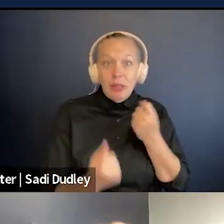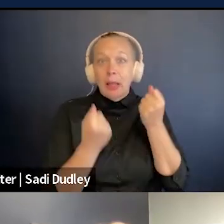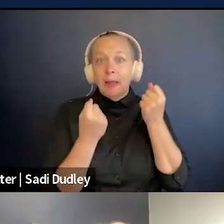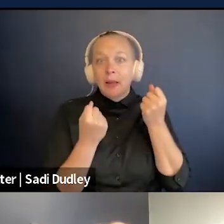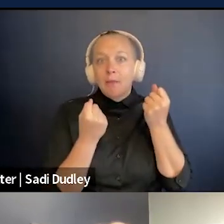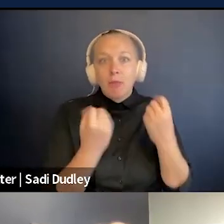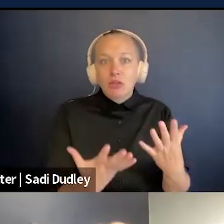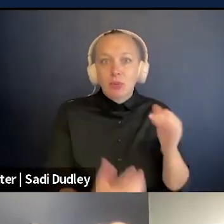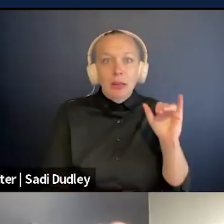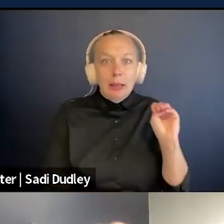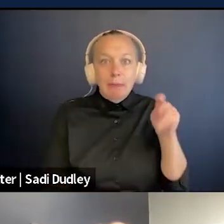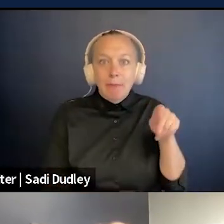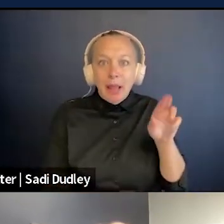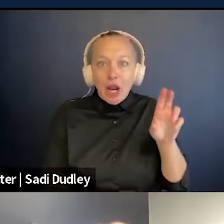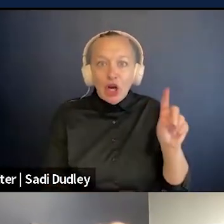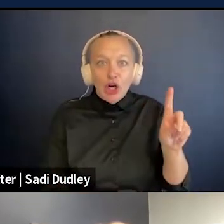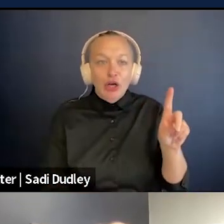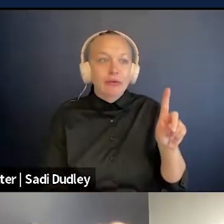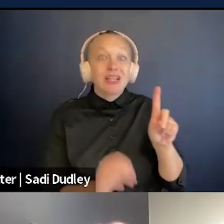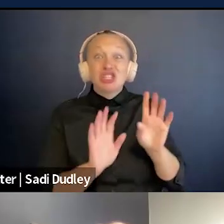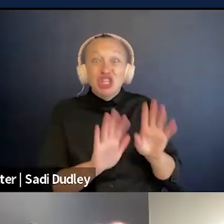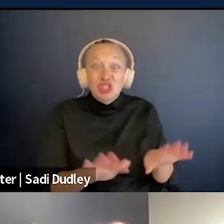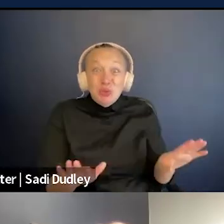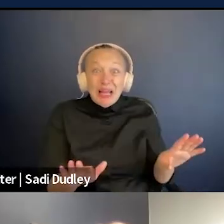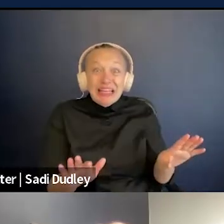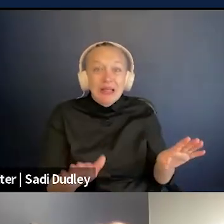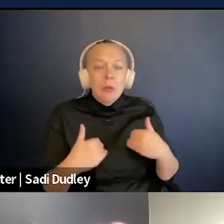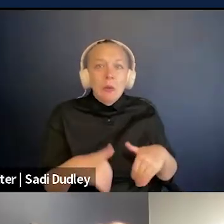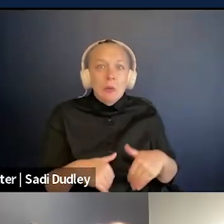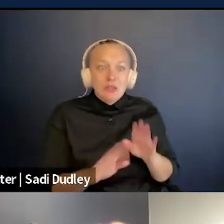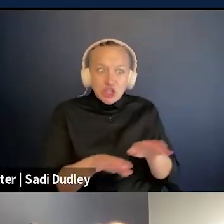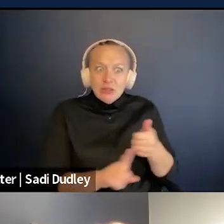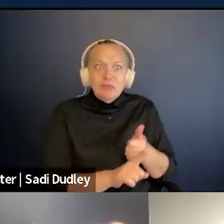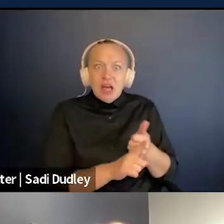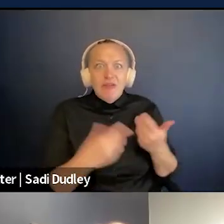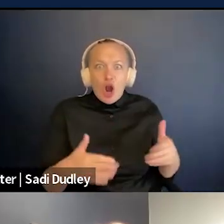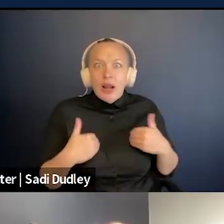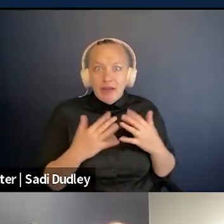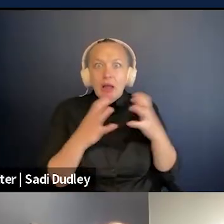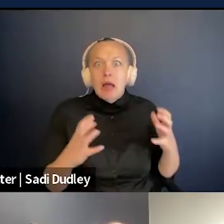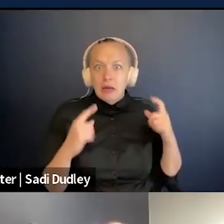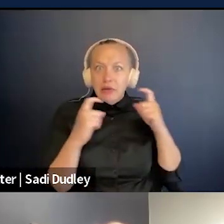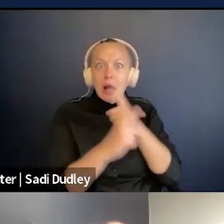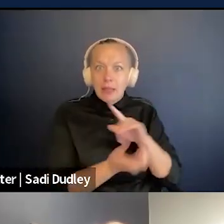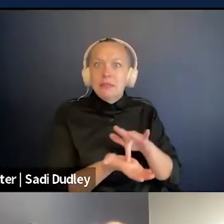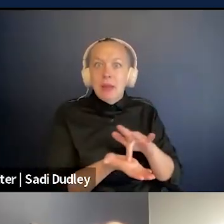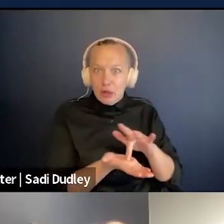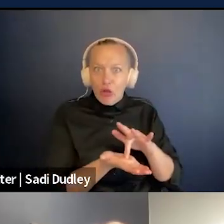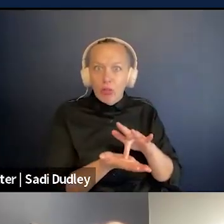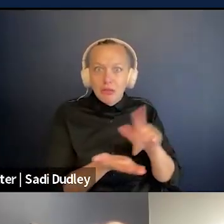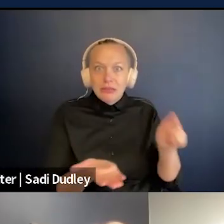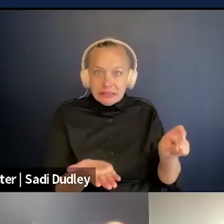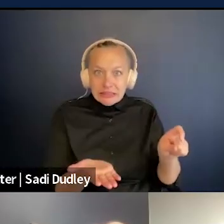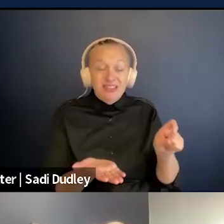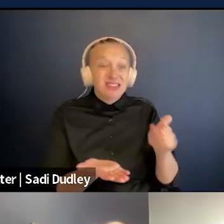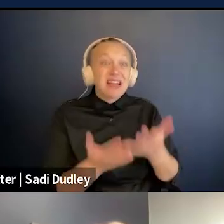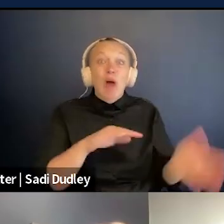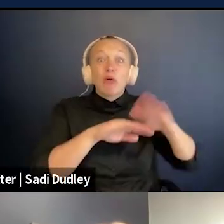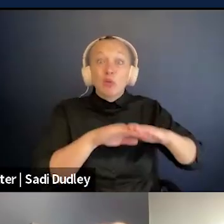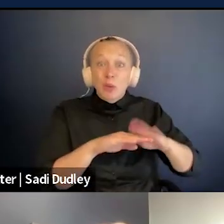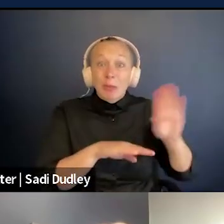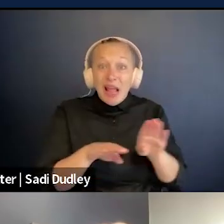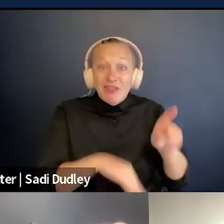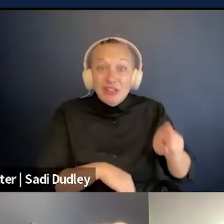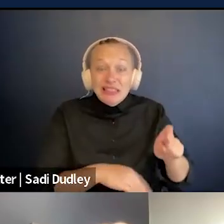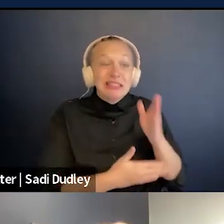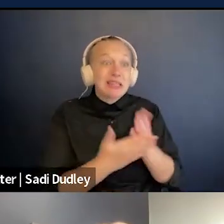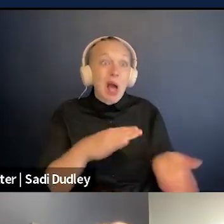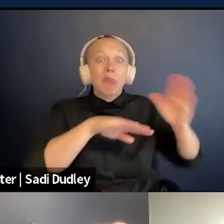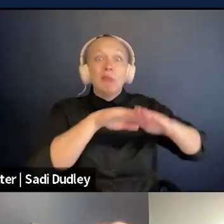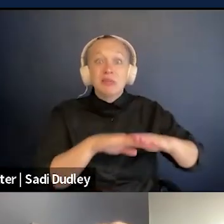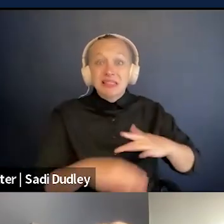There are kids. So they have a lot of complex, um… Medical, some might have behavioral needs, some of them might have sensory issues.